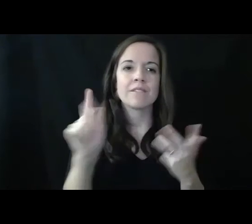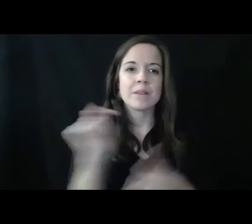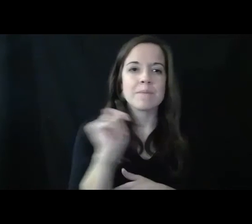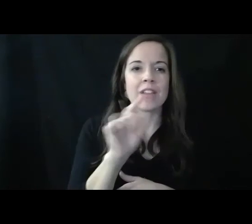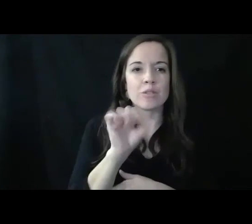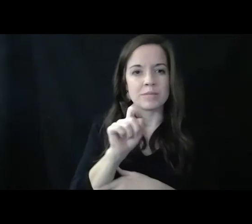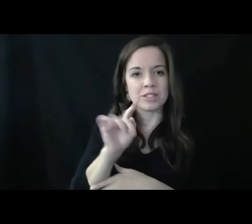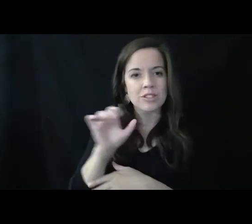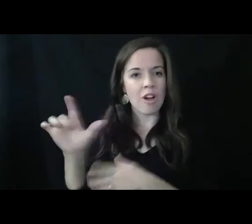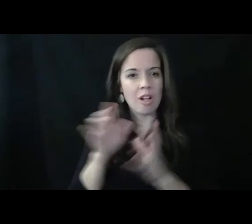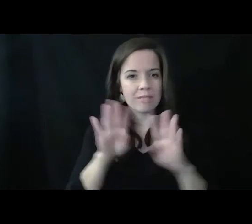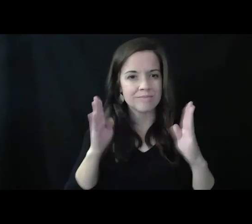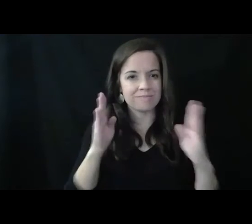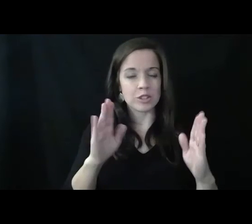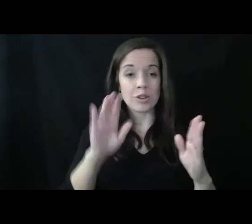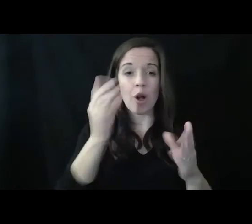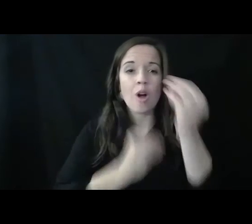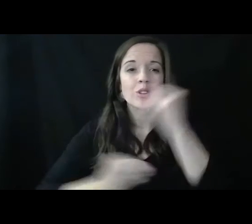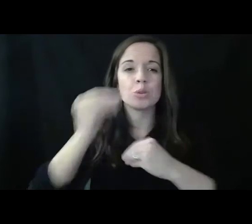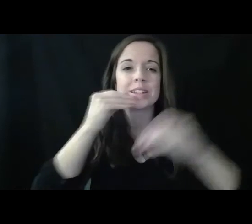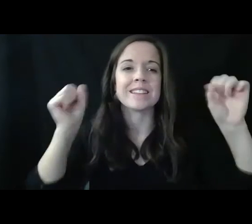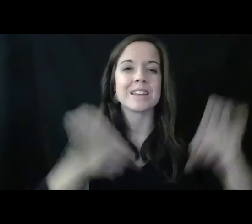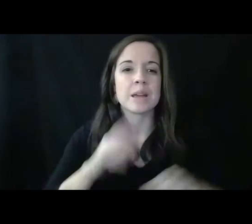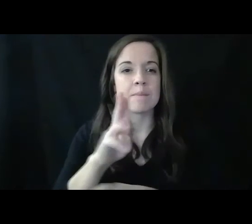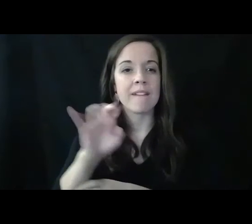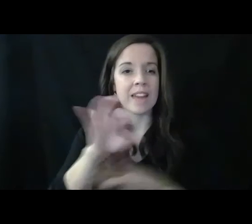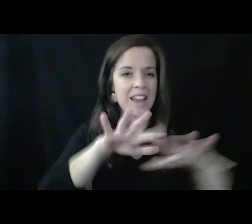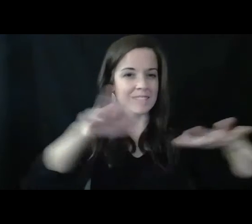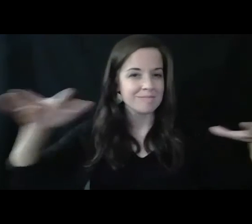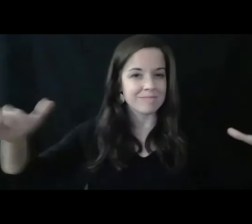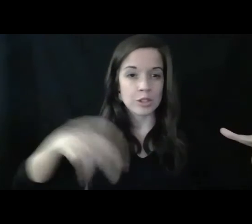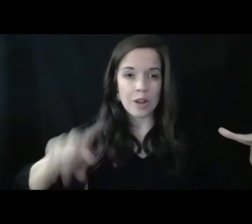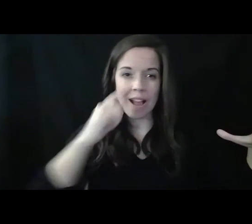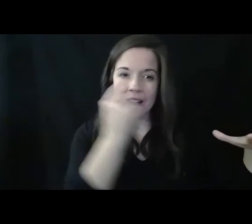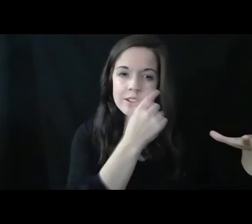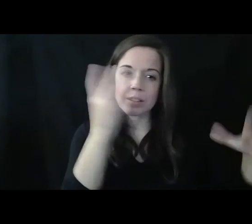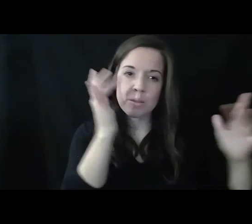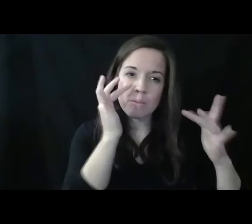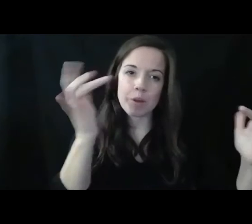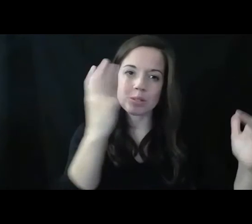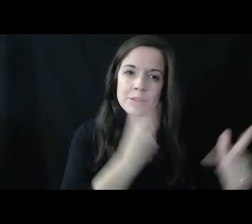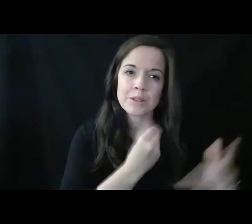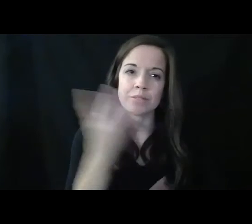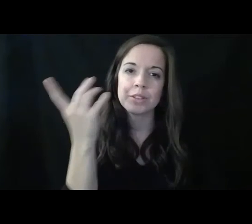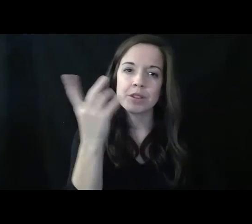you-can-eat buffet // let me say your eyes are the most beautiful // urinal cake blue